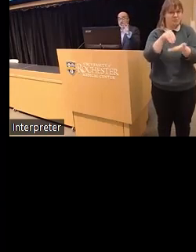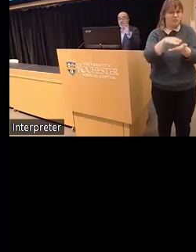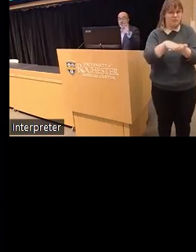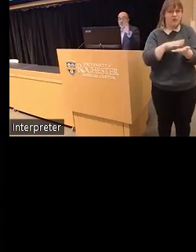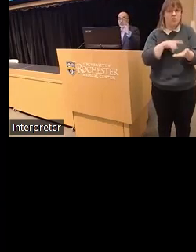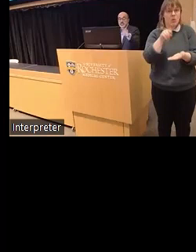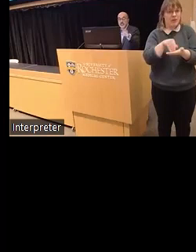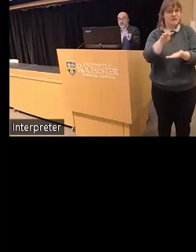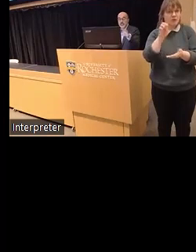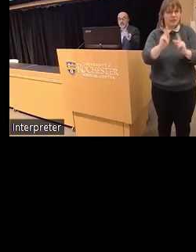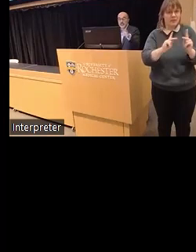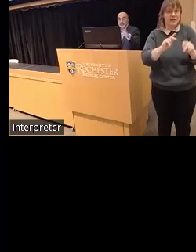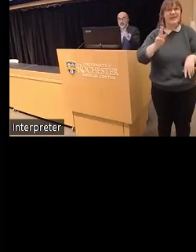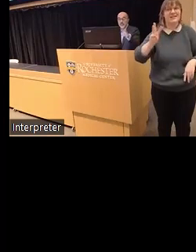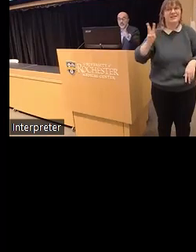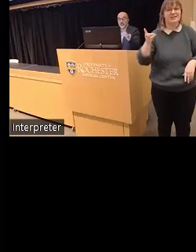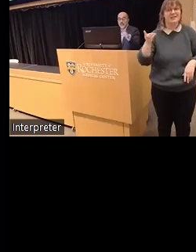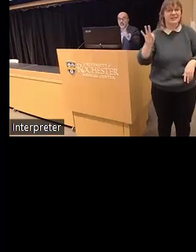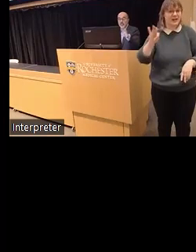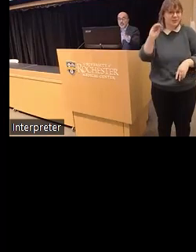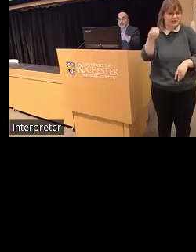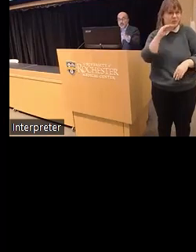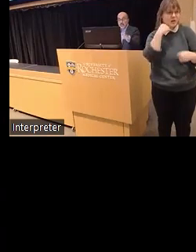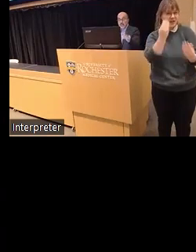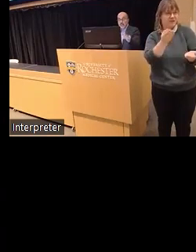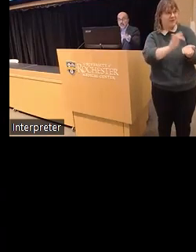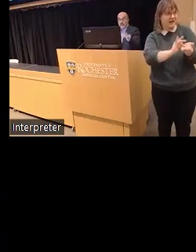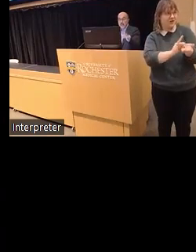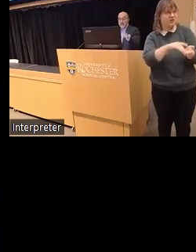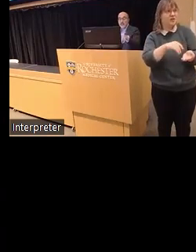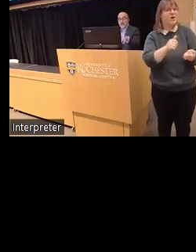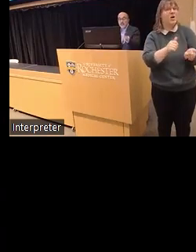people 69% were prescribed medication the vast majority was non opioids then you have one third